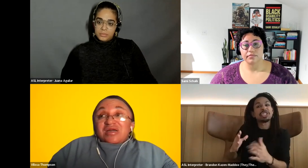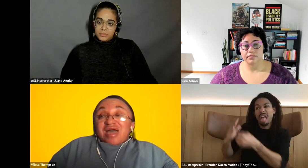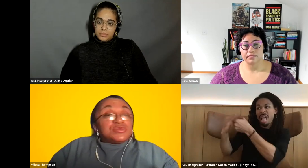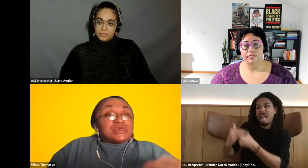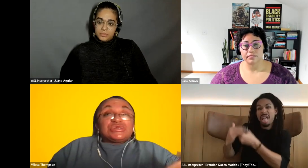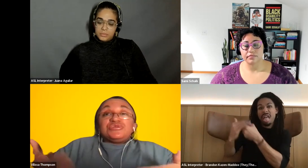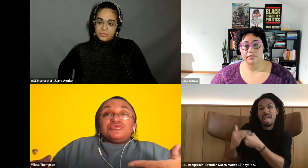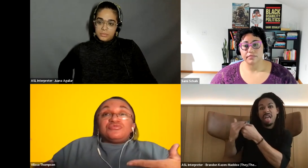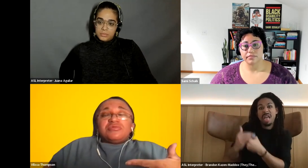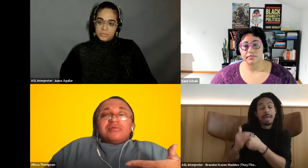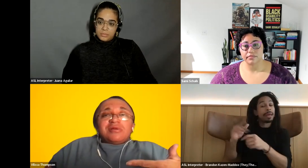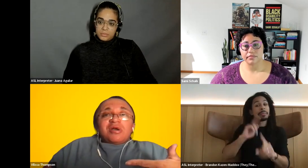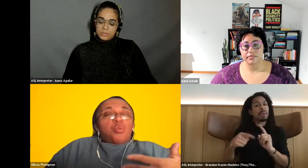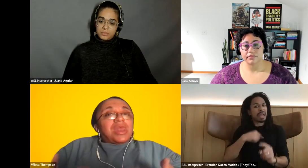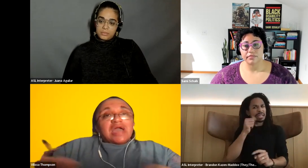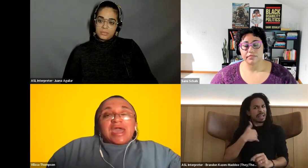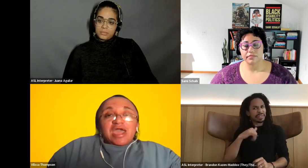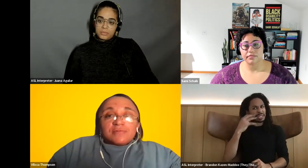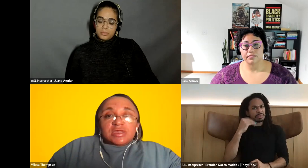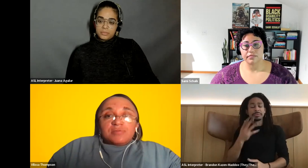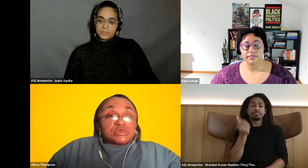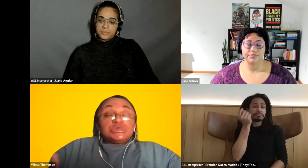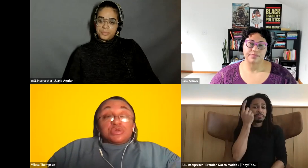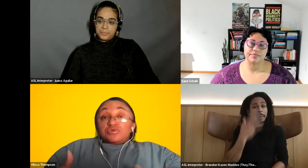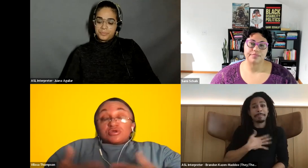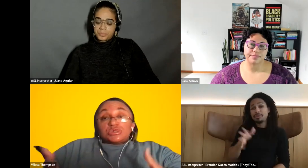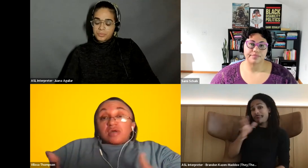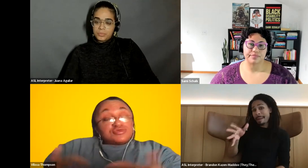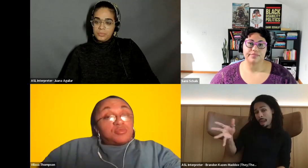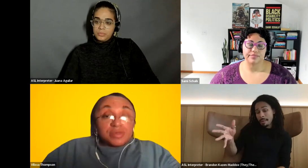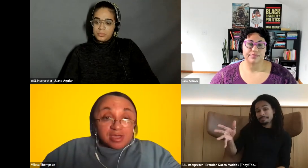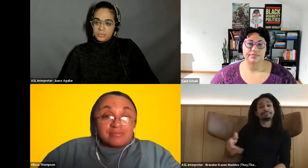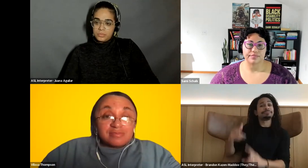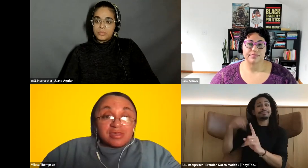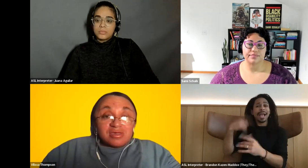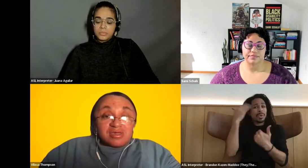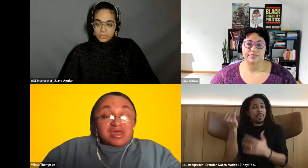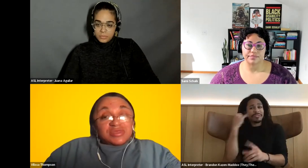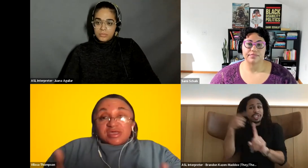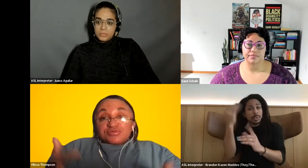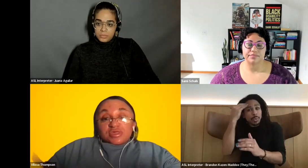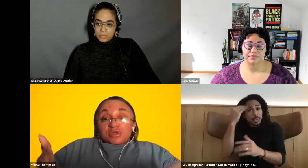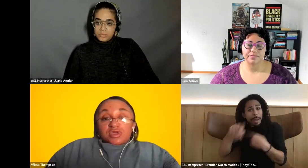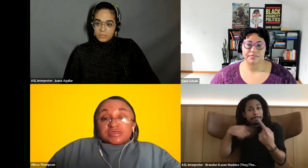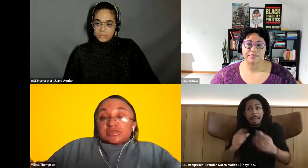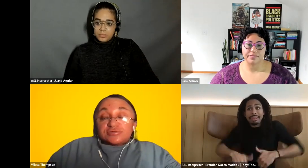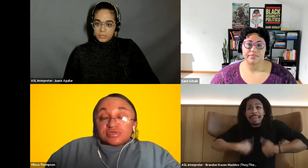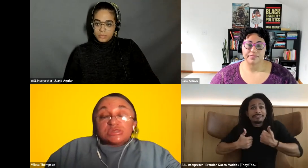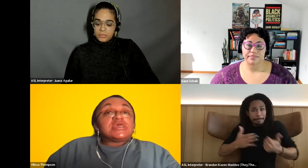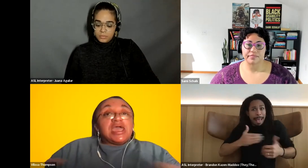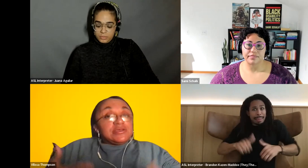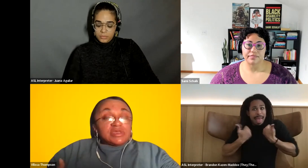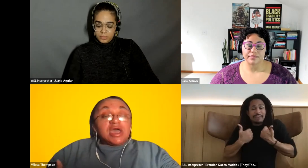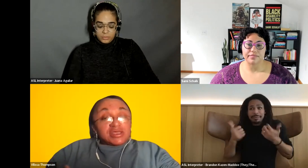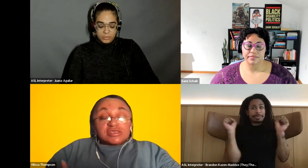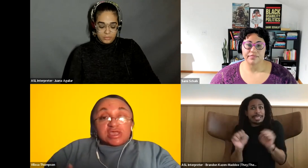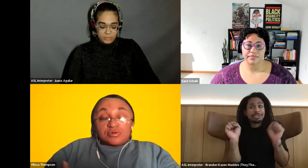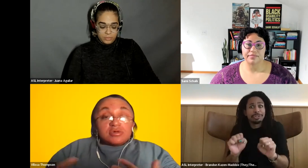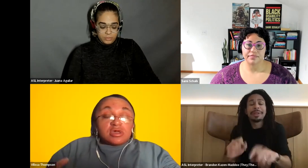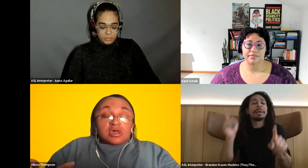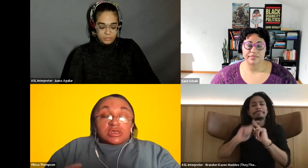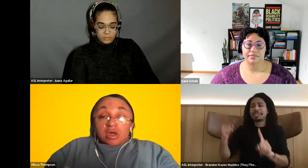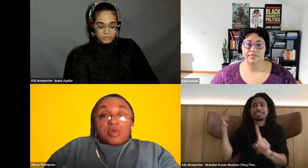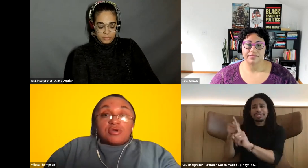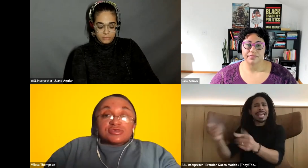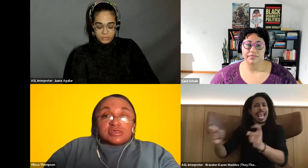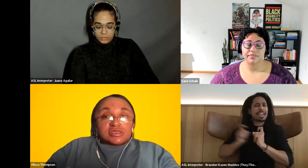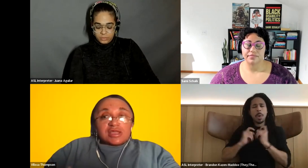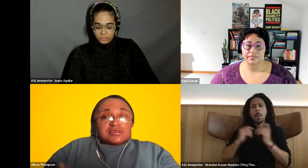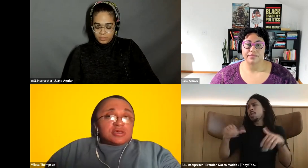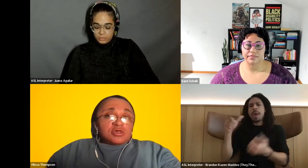Vilissa Thompson: I don't think she knew what life had for me, but she knew it was her job to support that. And I think that's one of the greatest gifts that she gave me as disabled young person is that